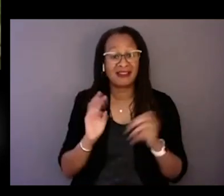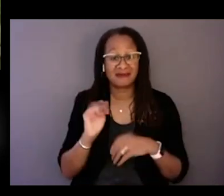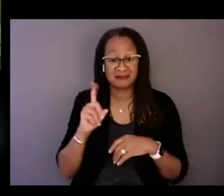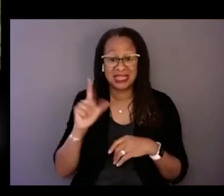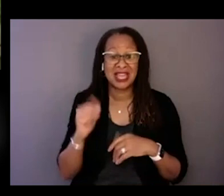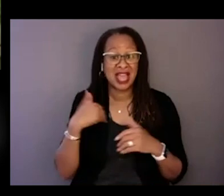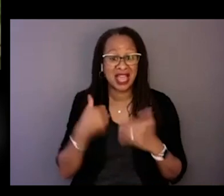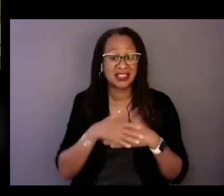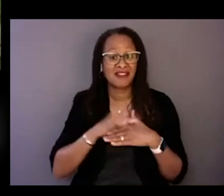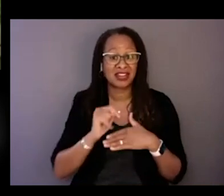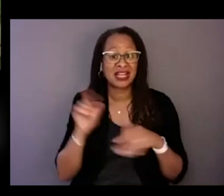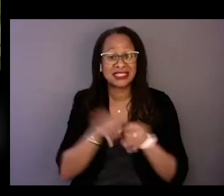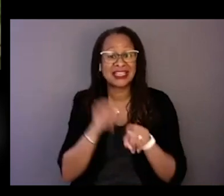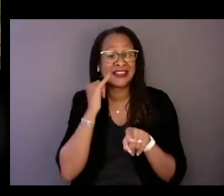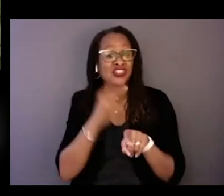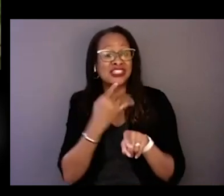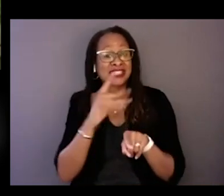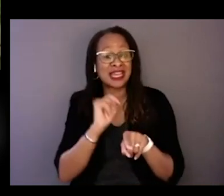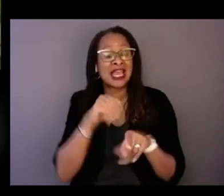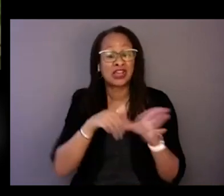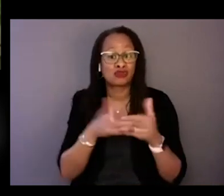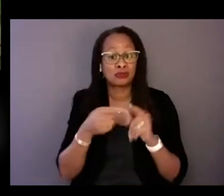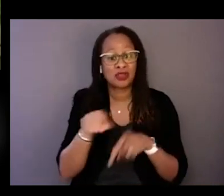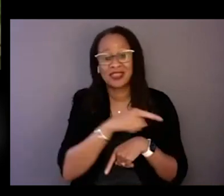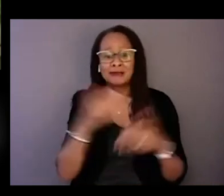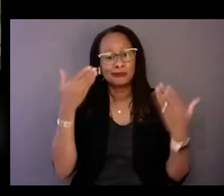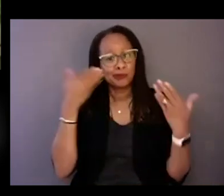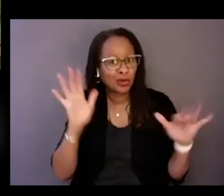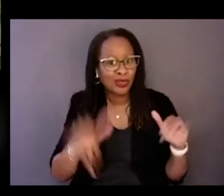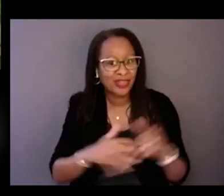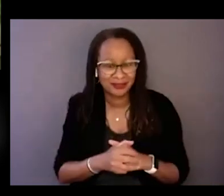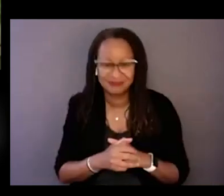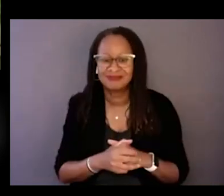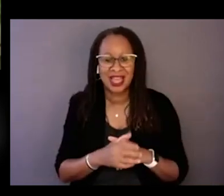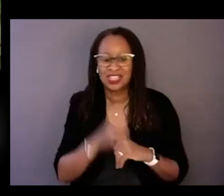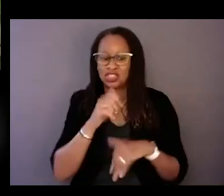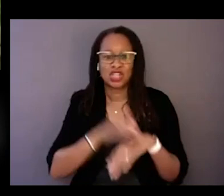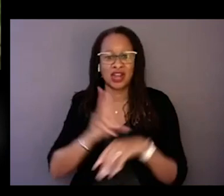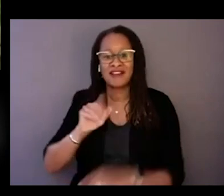as if she said it in a room to them. And we don't know that, she's not even on video doing this.